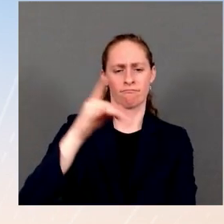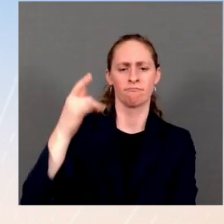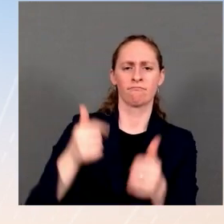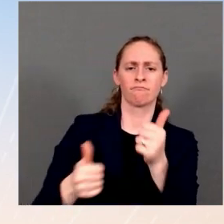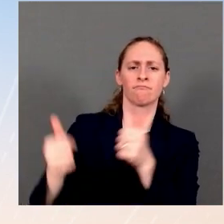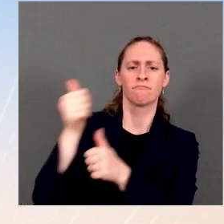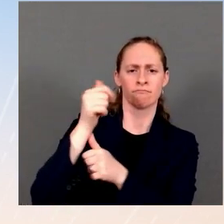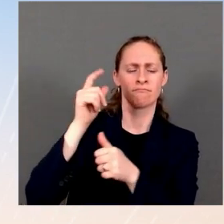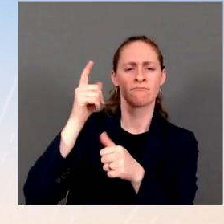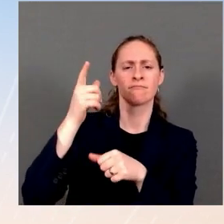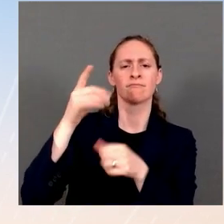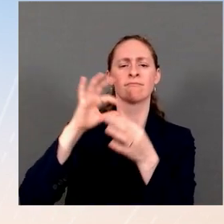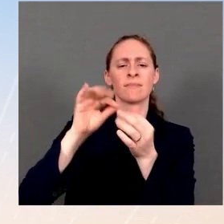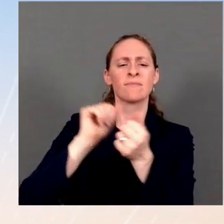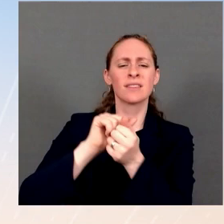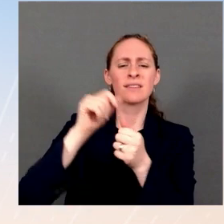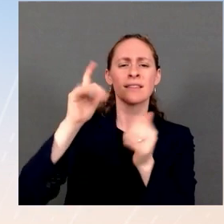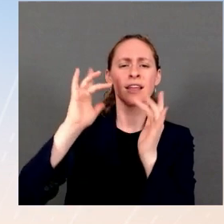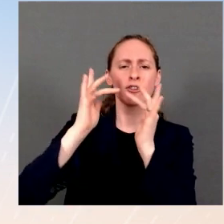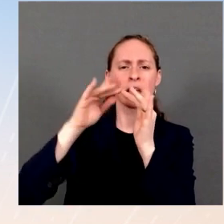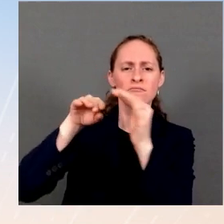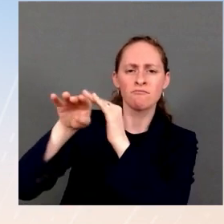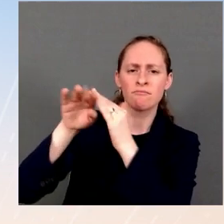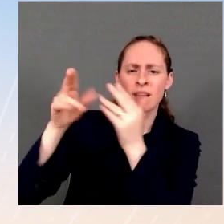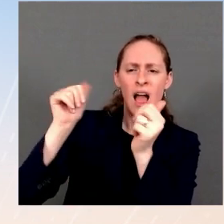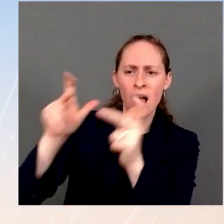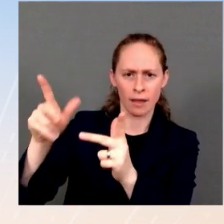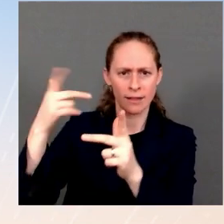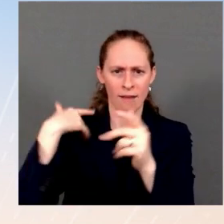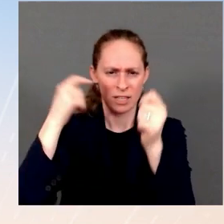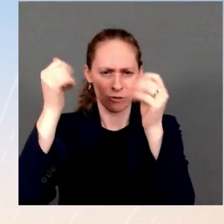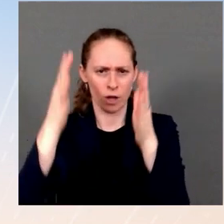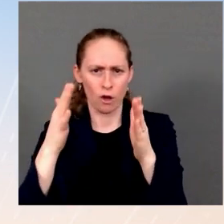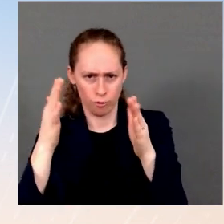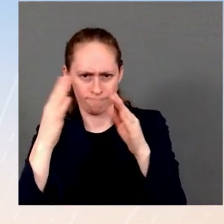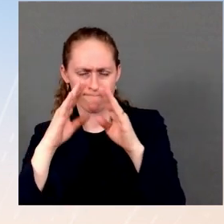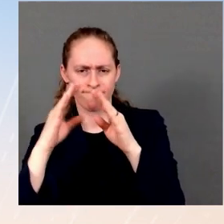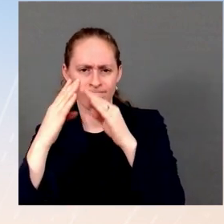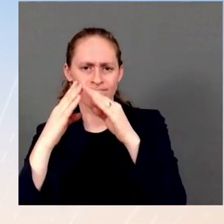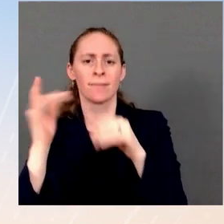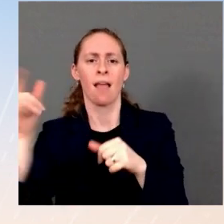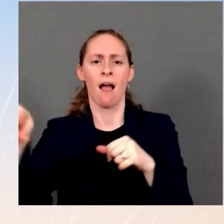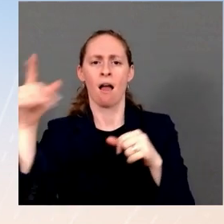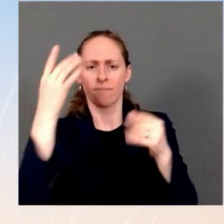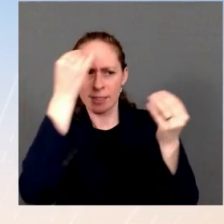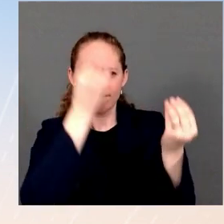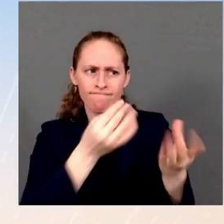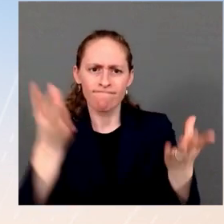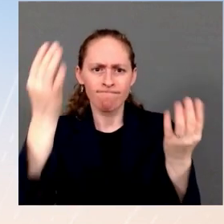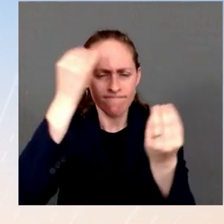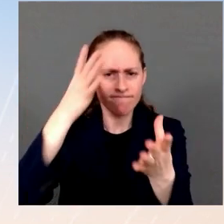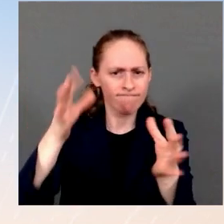with CEOs and business leaders around the country about the specific steps they can initiate now